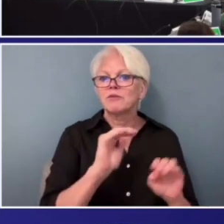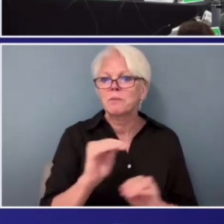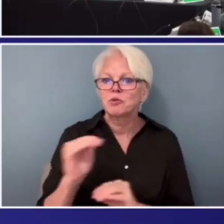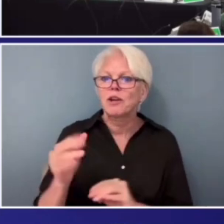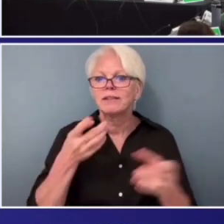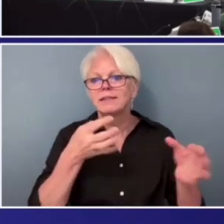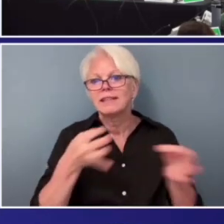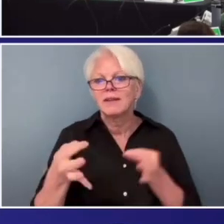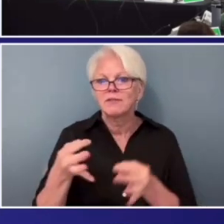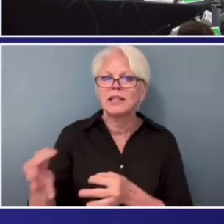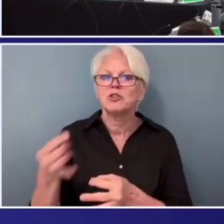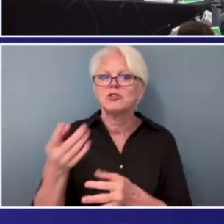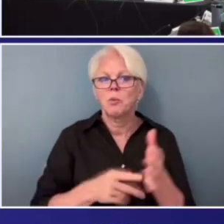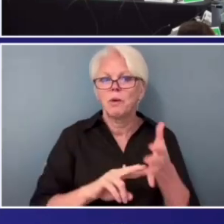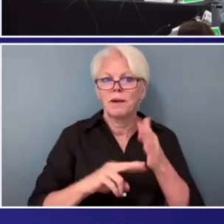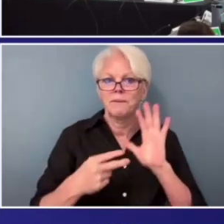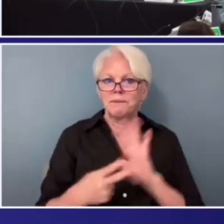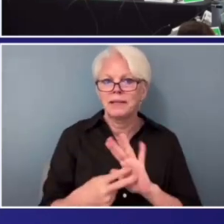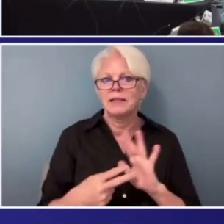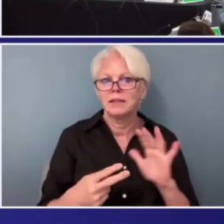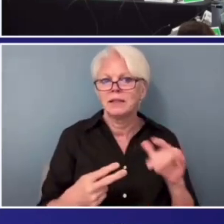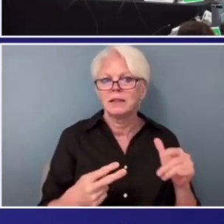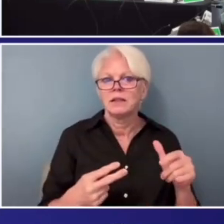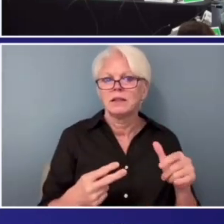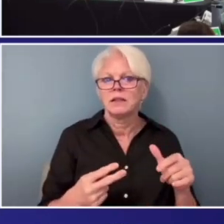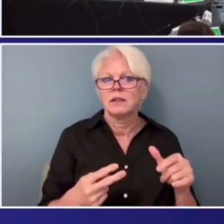what is considered the dual degree.